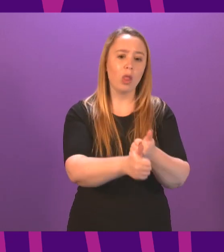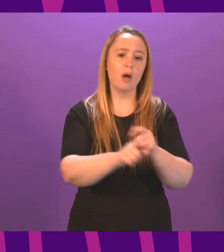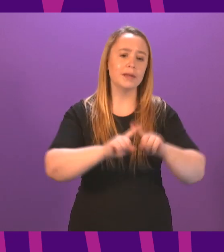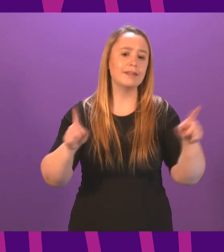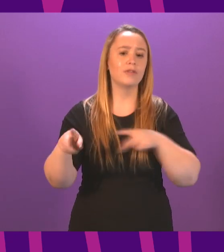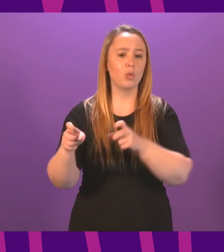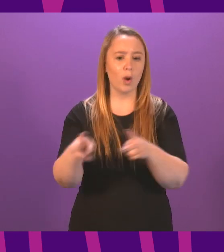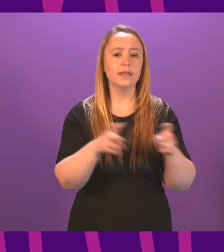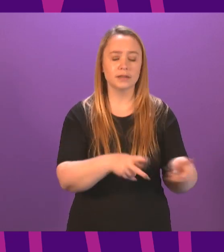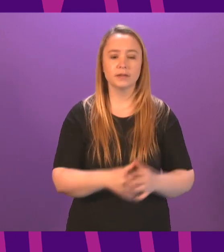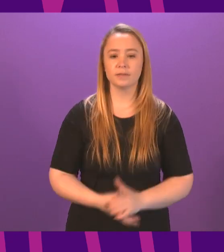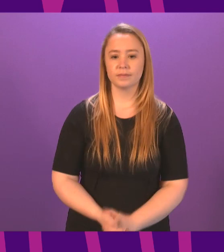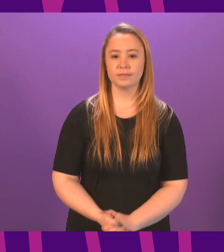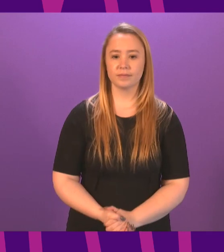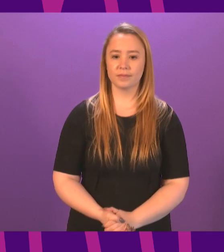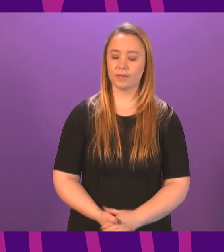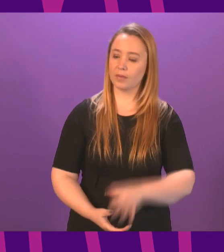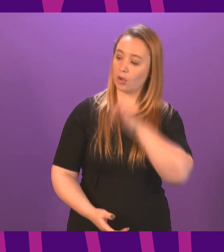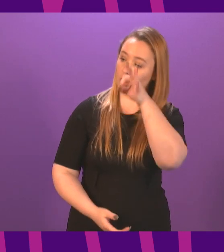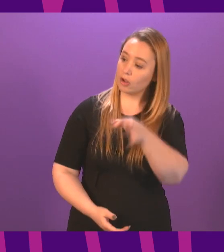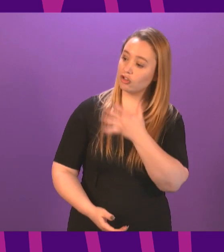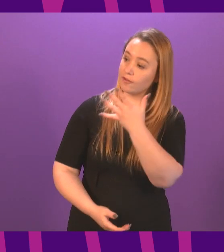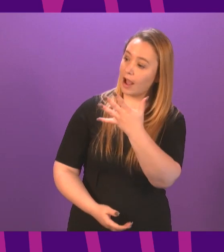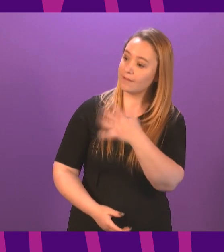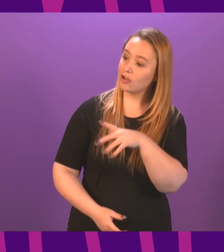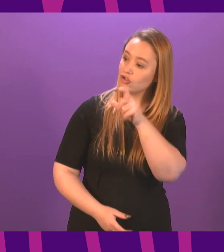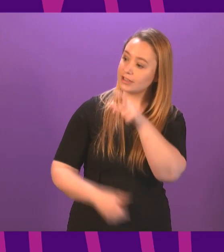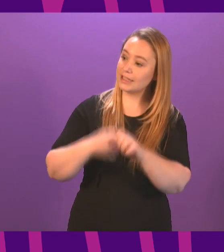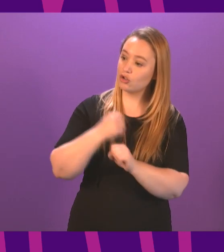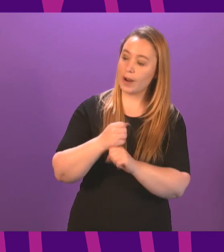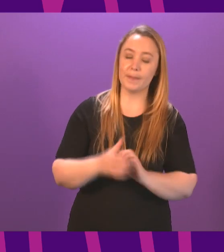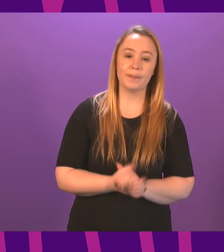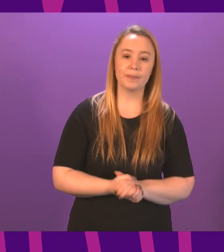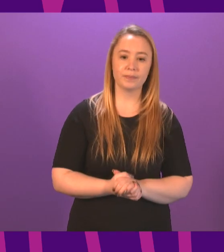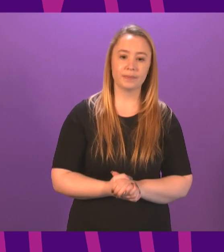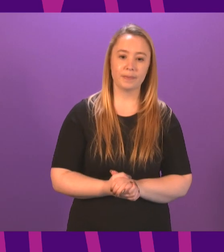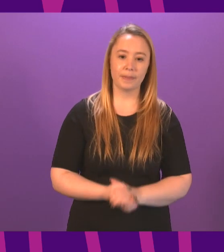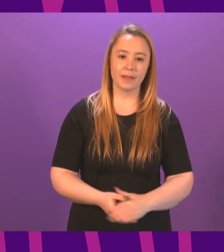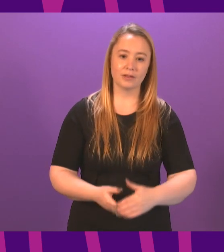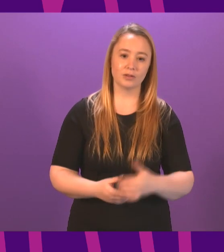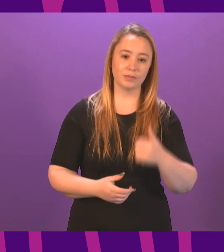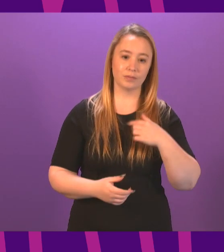5. Christine Grahame (Midlothian South, Tweeddale and Lauderdale) (SNP): My question has been somewhat pre-empted by events.